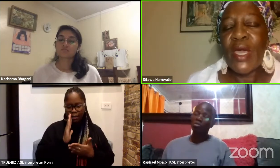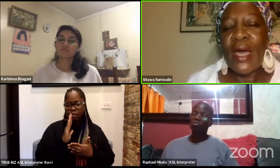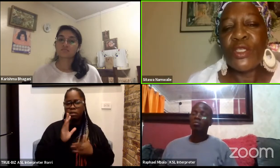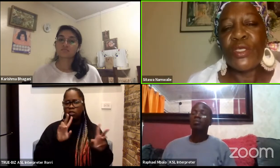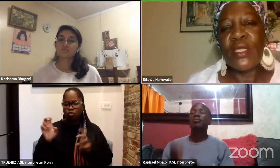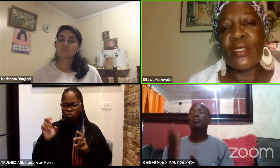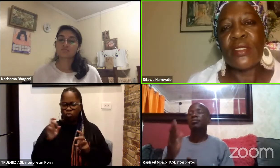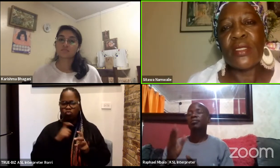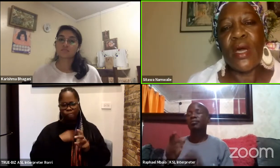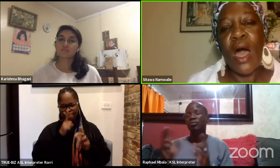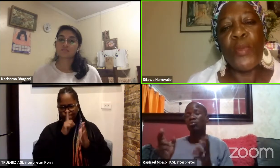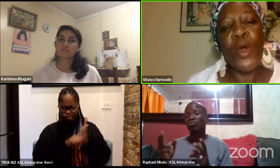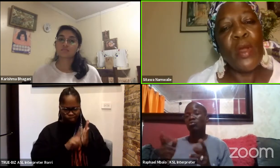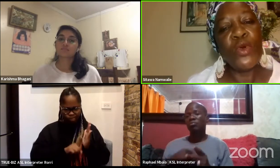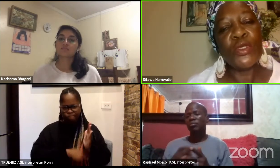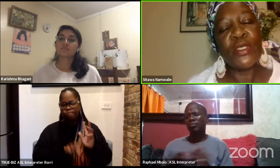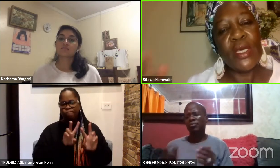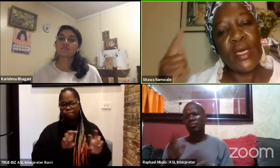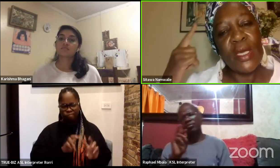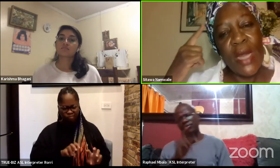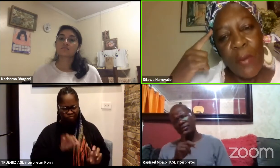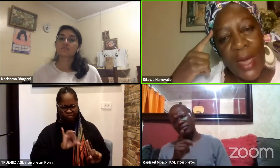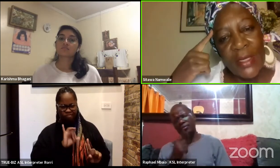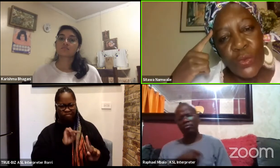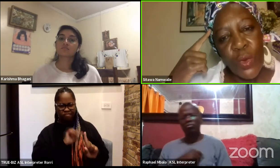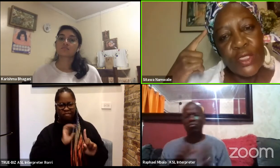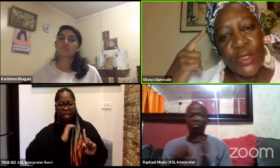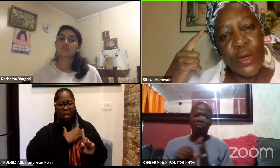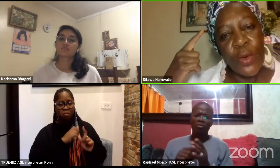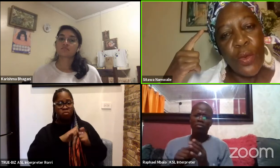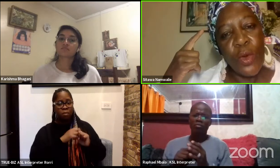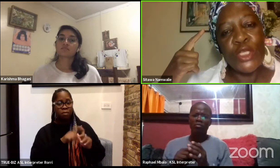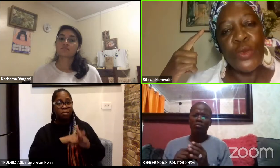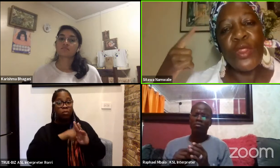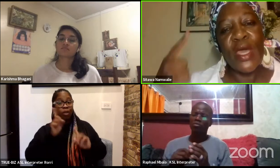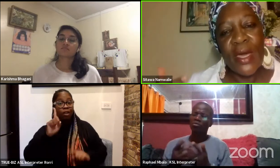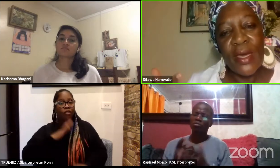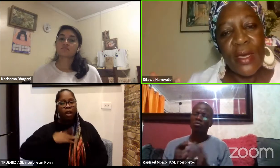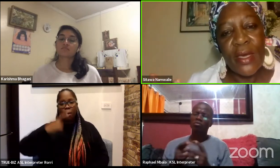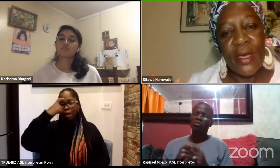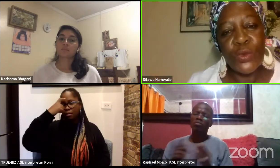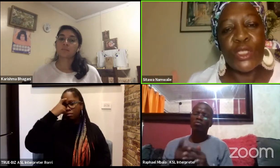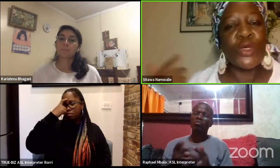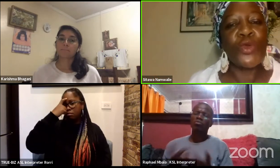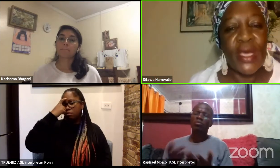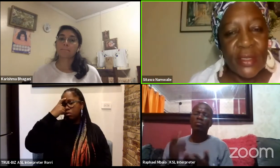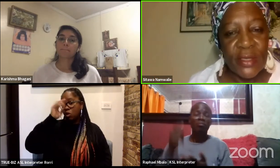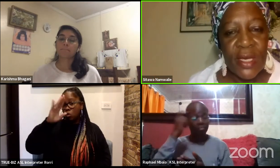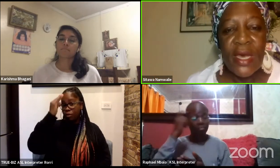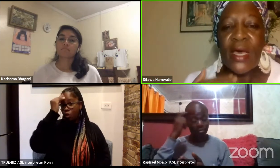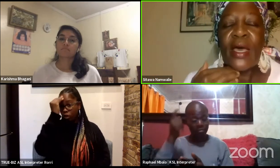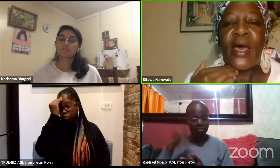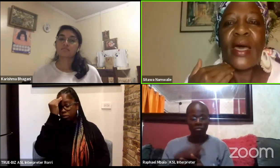I began to see that our problem was in our minds, what you think is what you create,